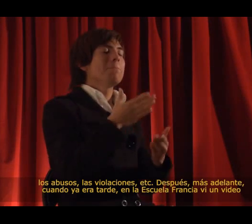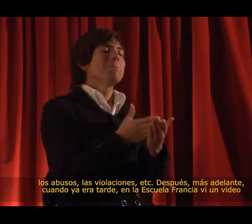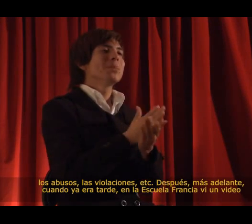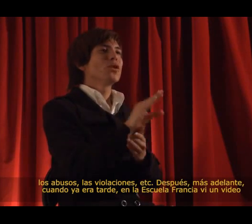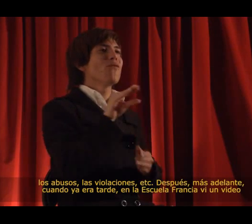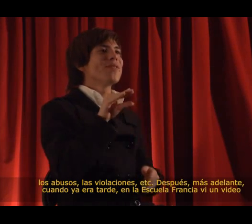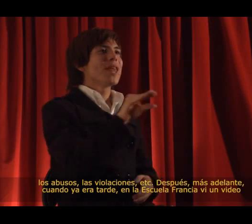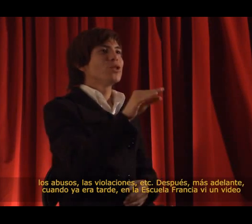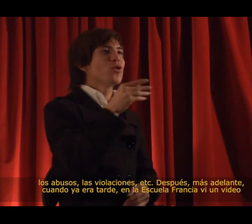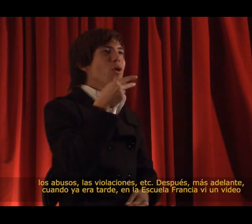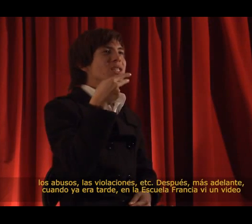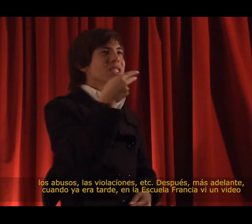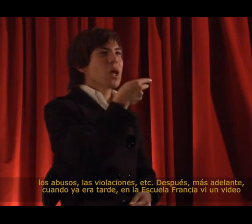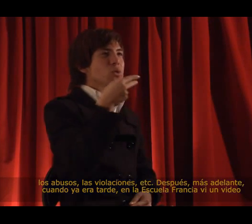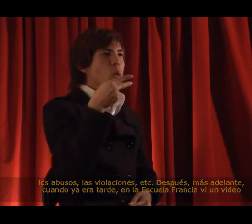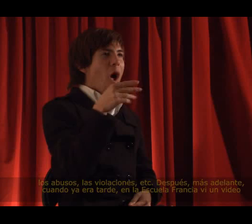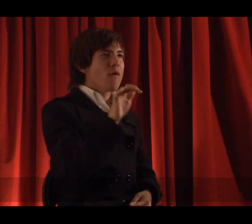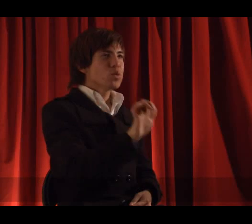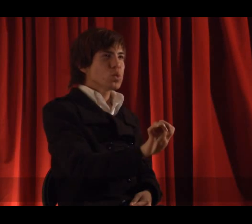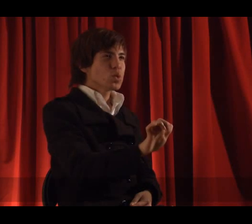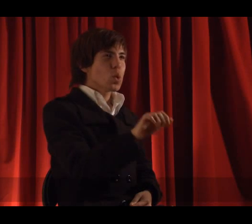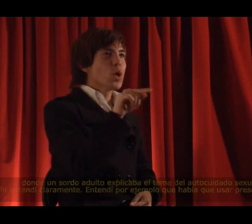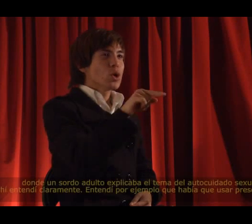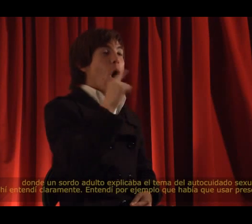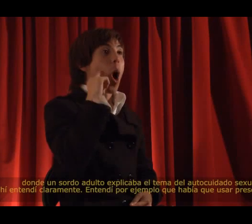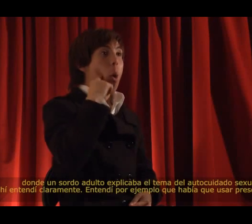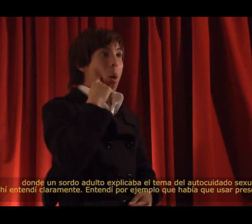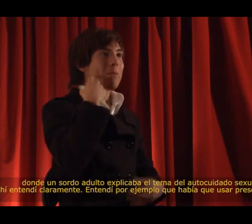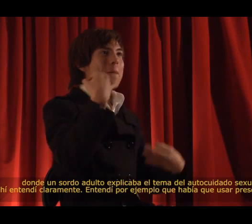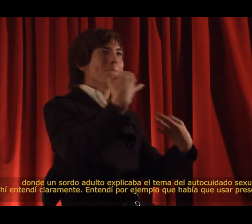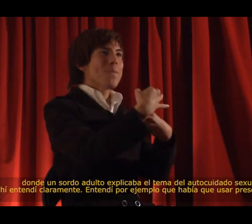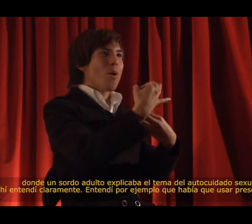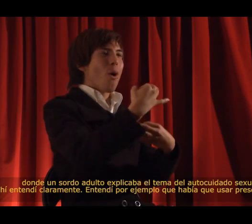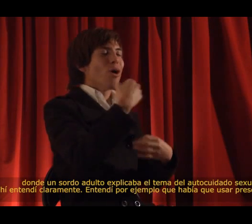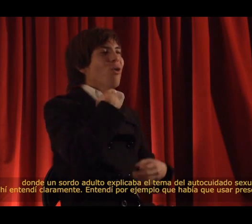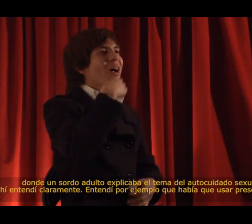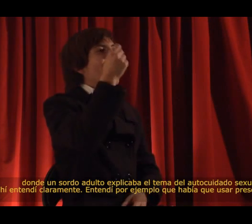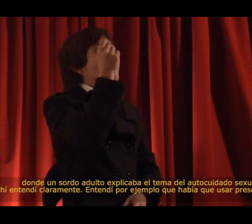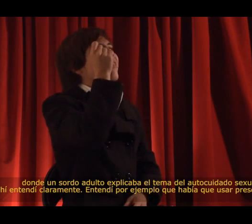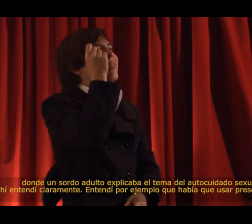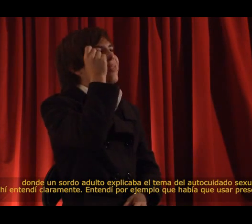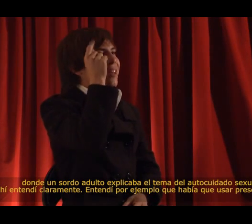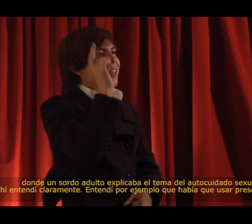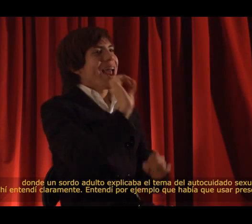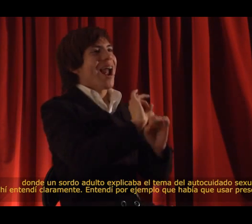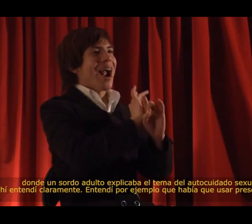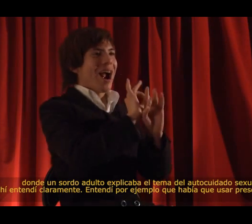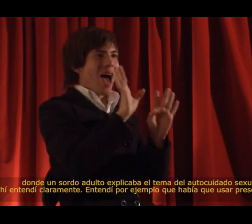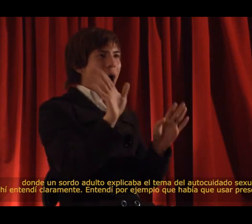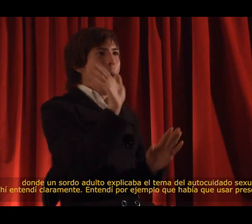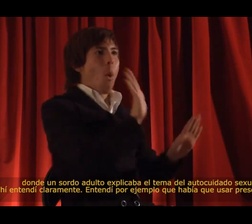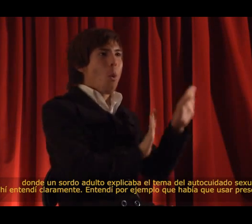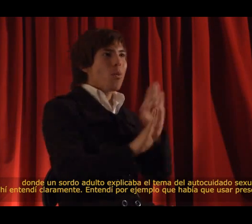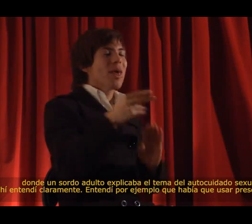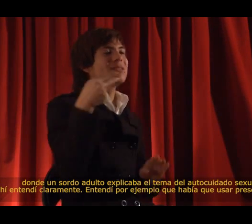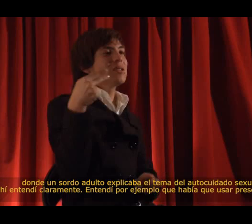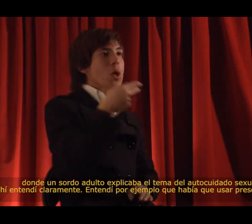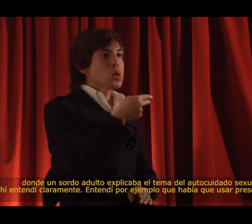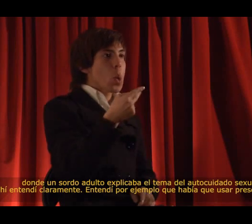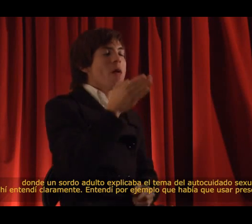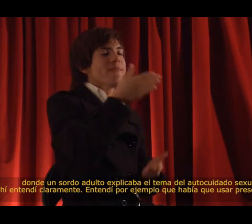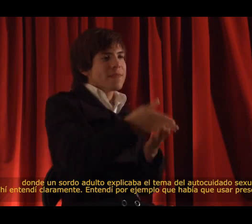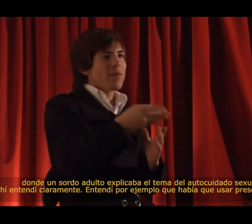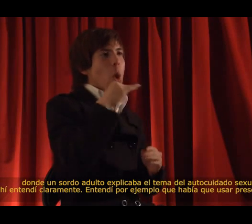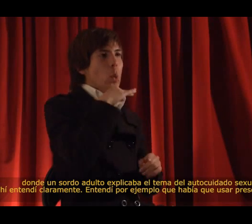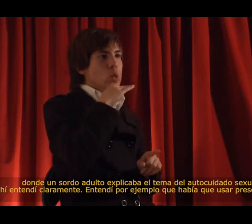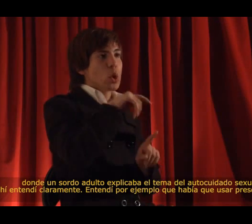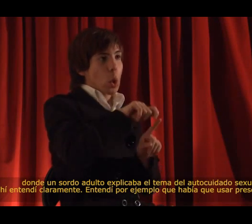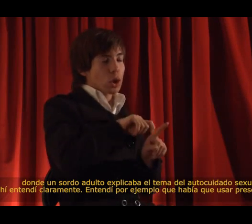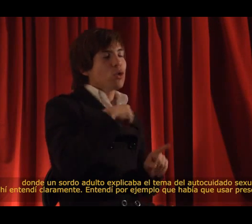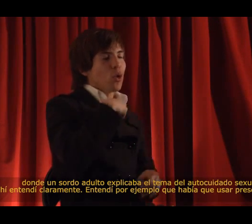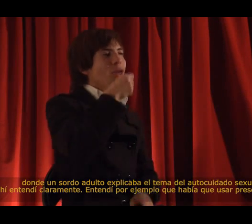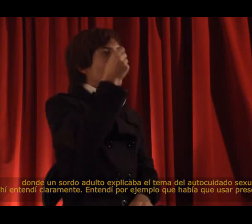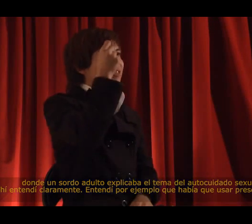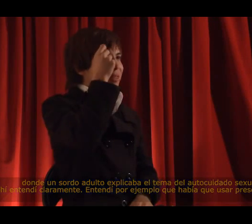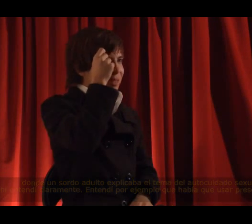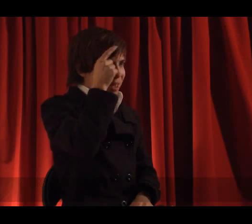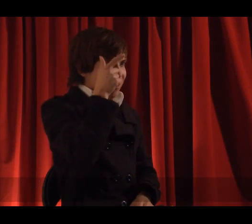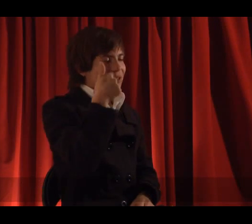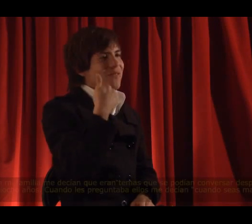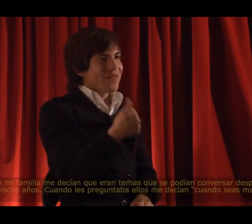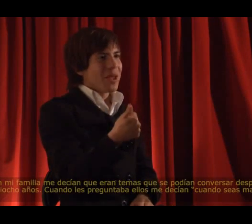The video was clear. I understood for example that people should use condoms.